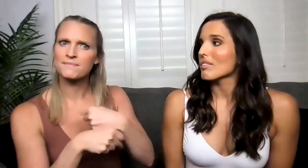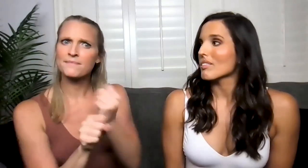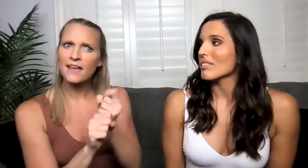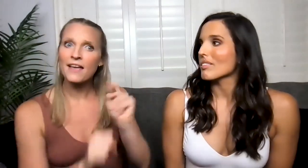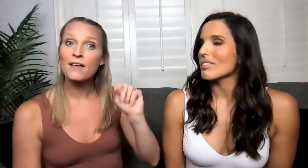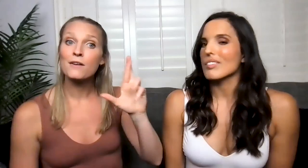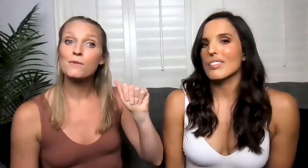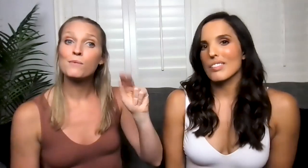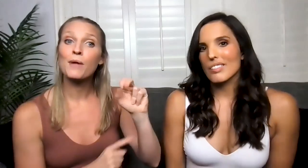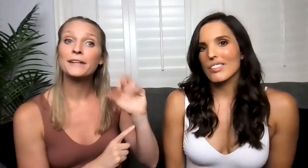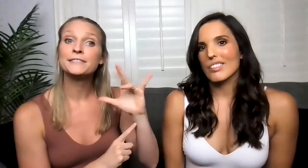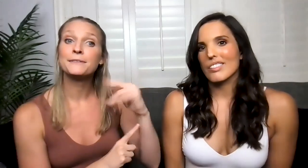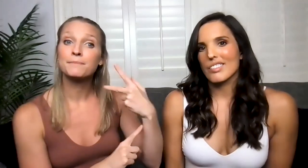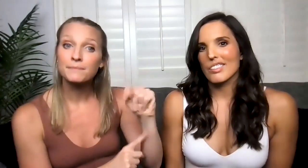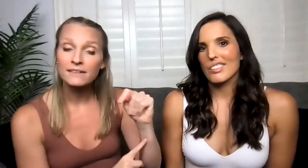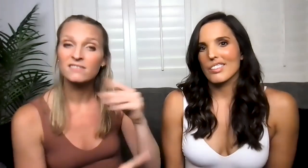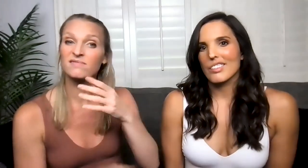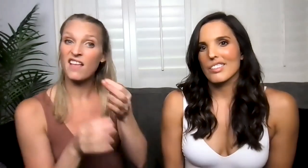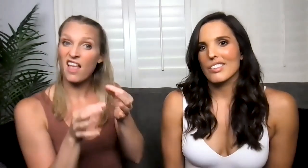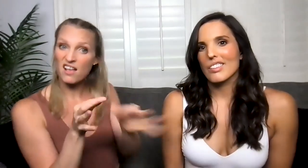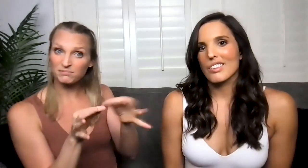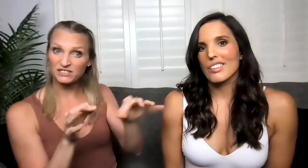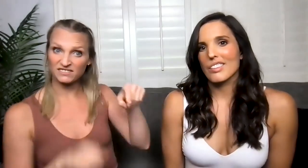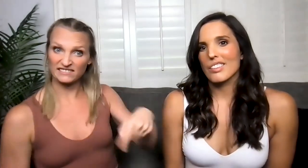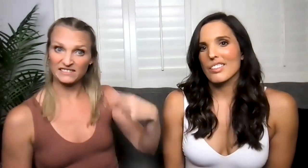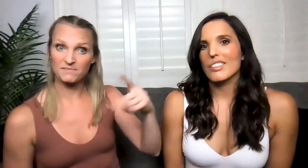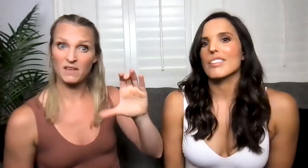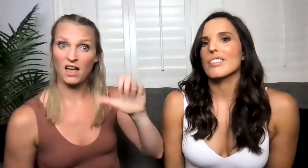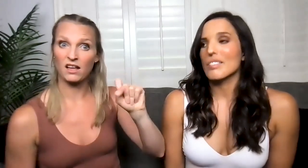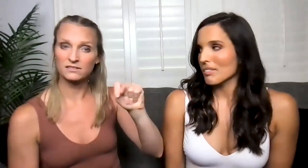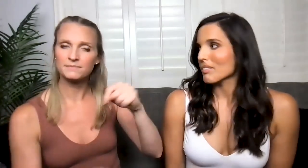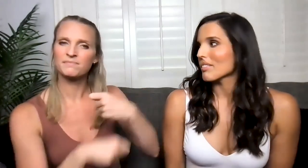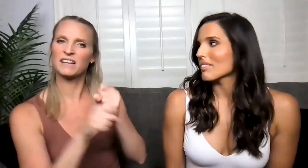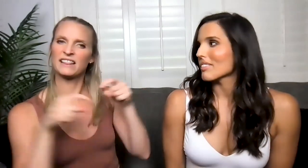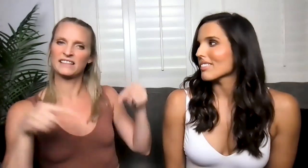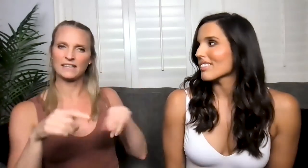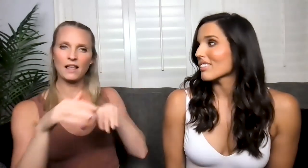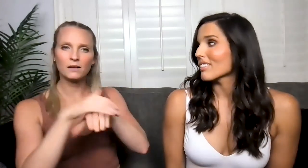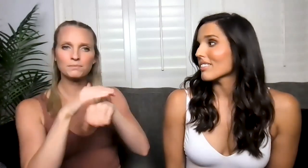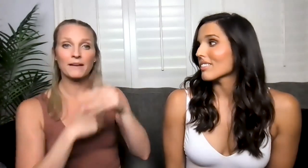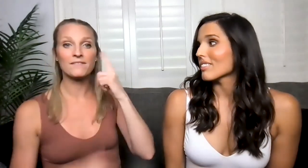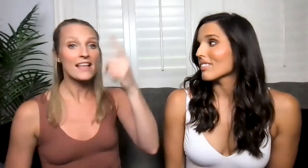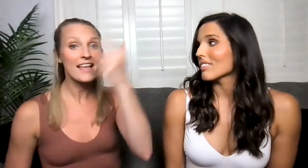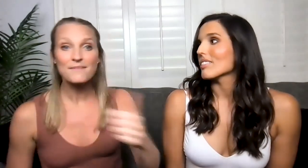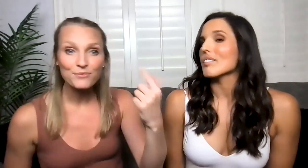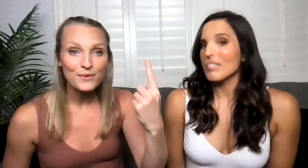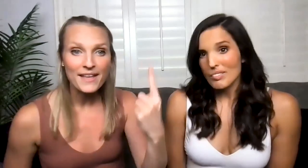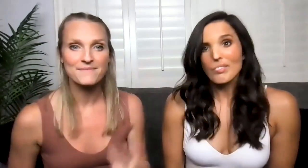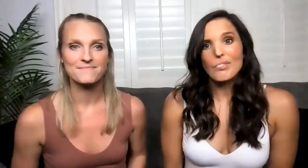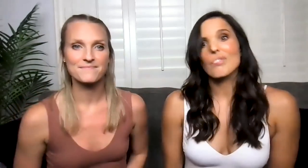for making the transcripts and captions of this podcast accessible for everyone.